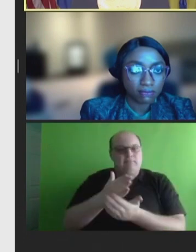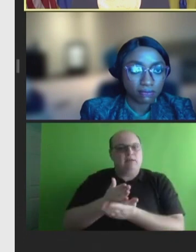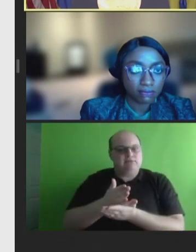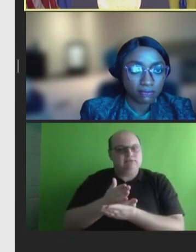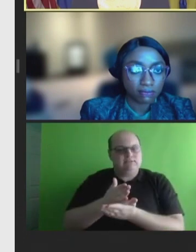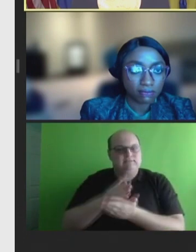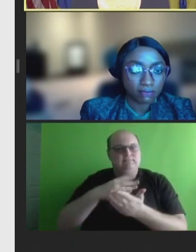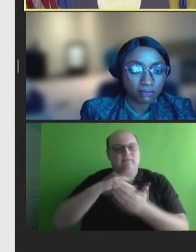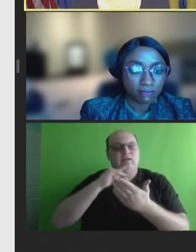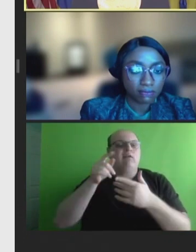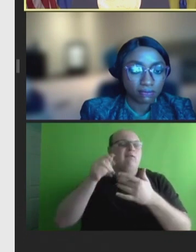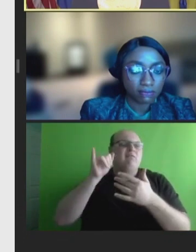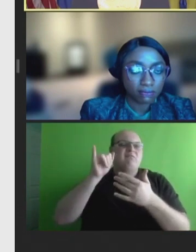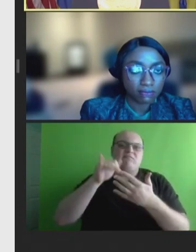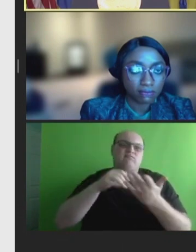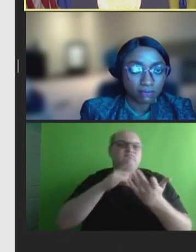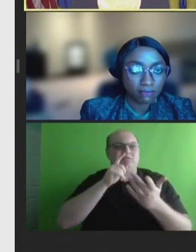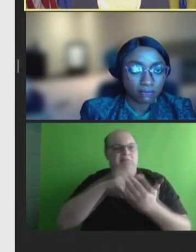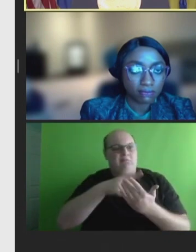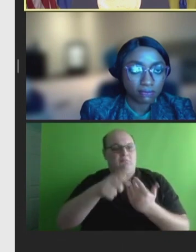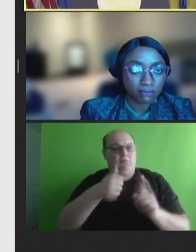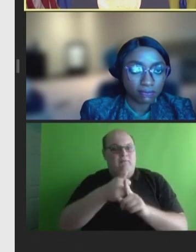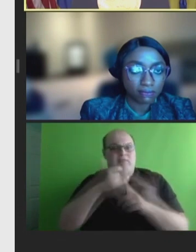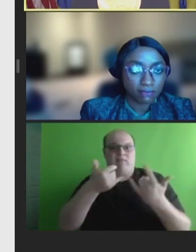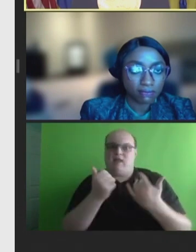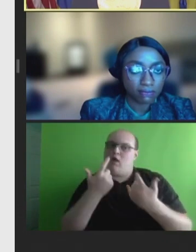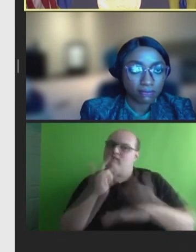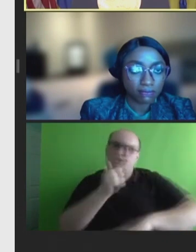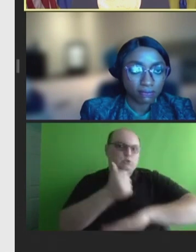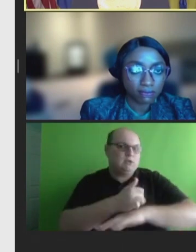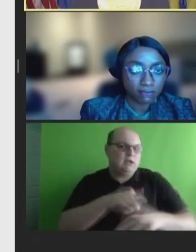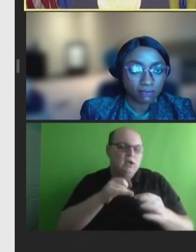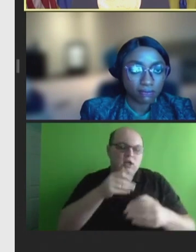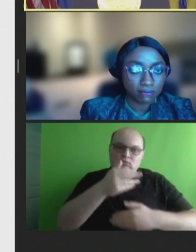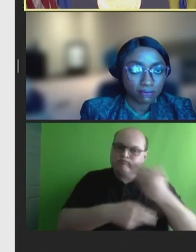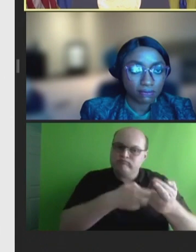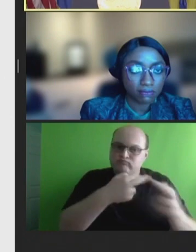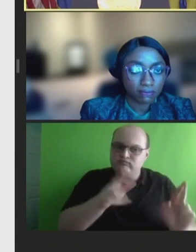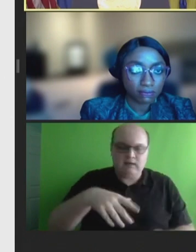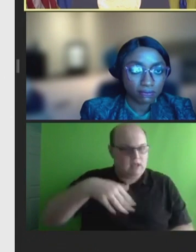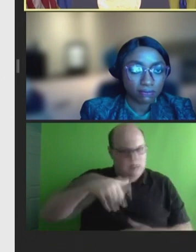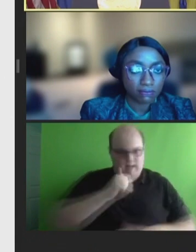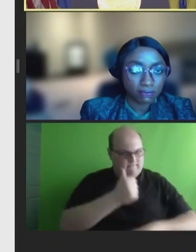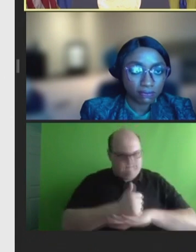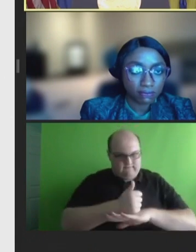that is not a program that sort of exists right now, but we do do adult immunization work. And so,